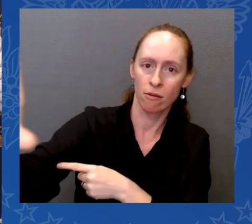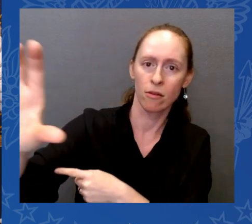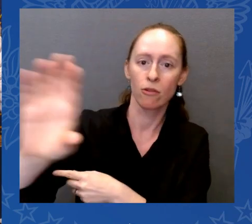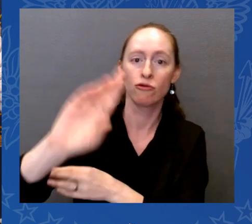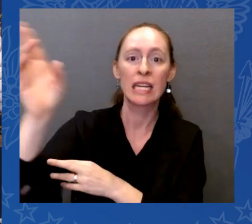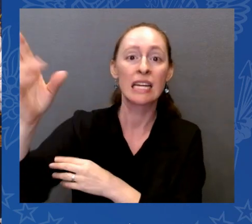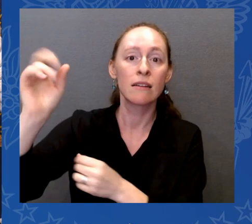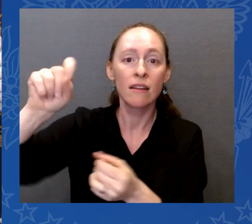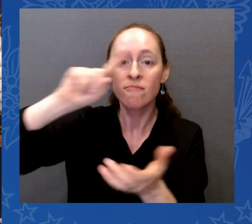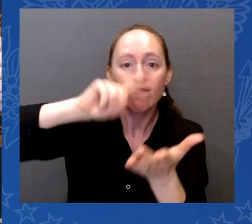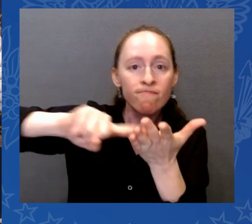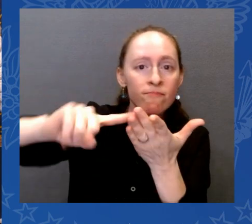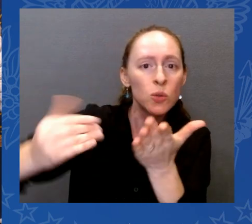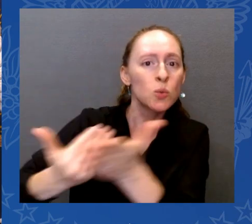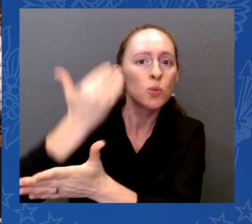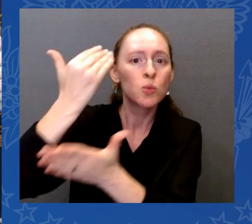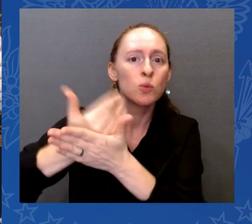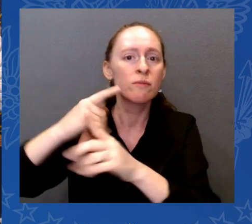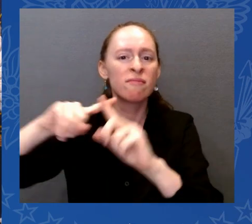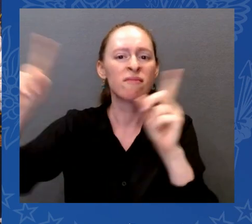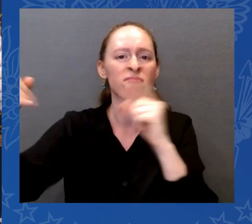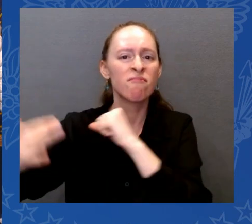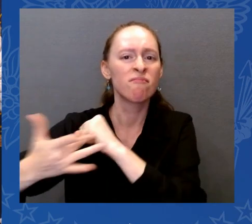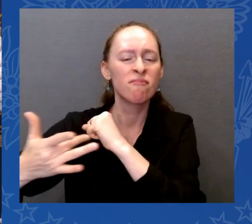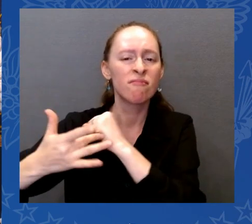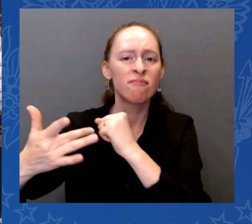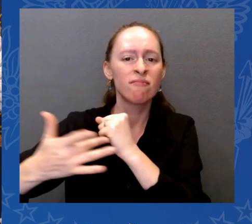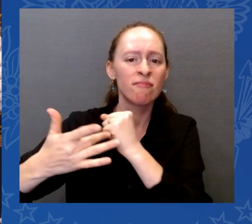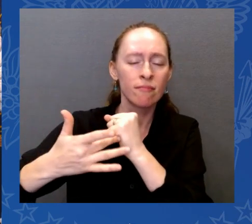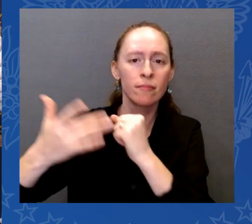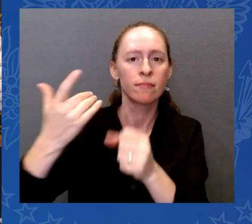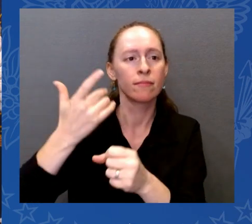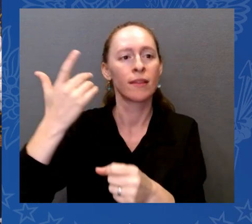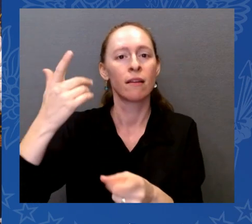It's also repairing vital infrastructure and -- firefighters and other first responders